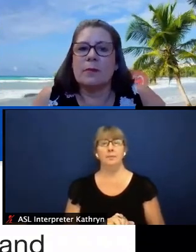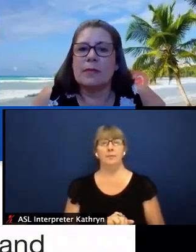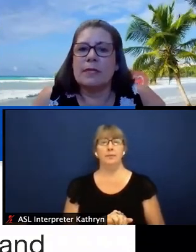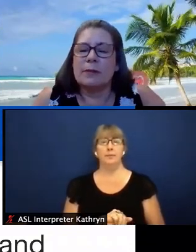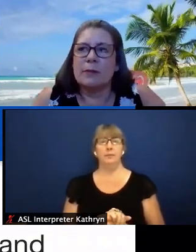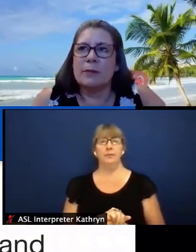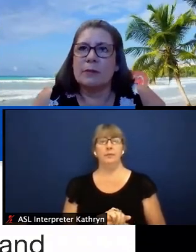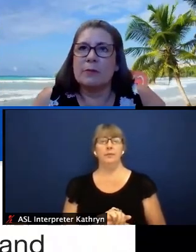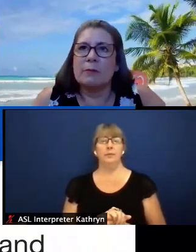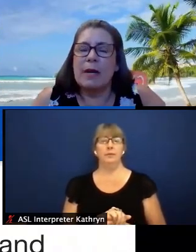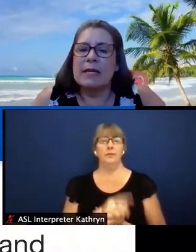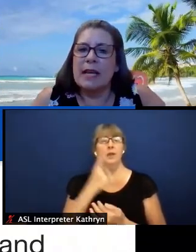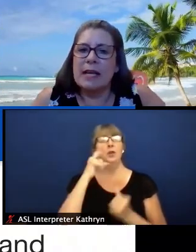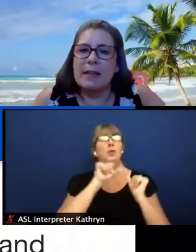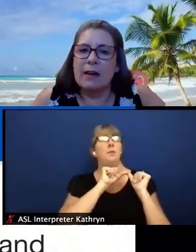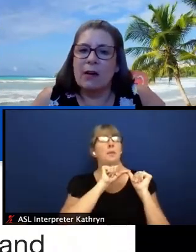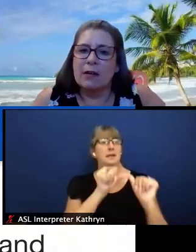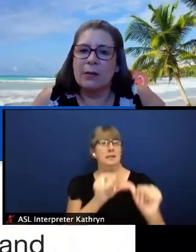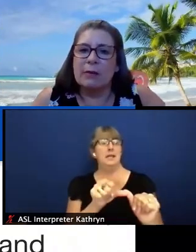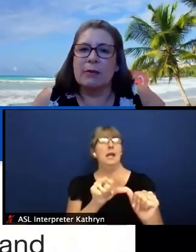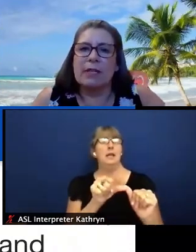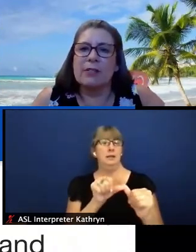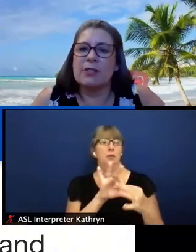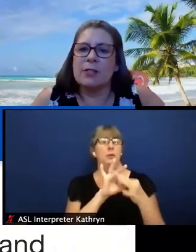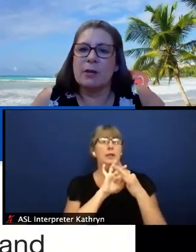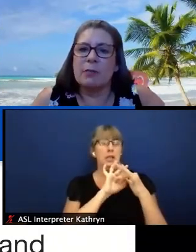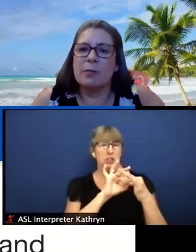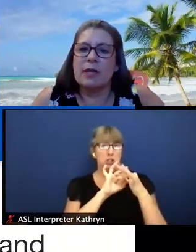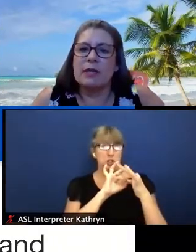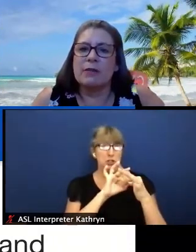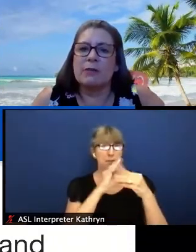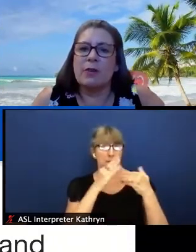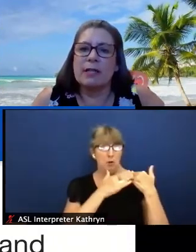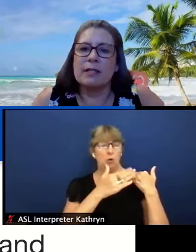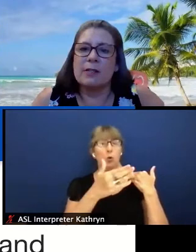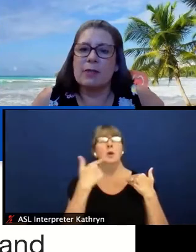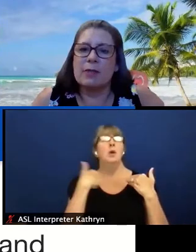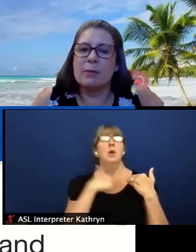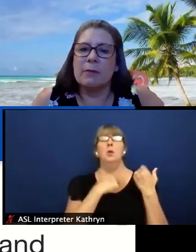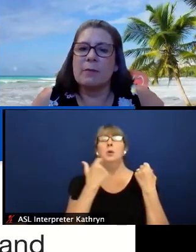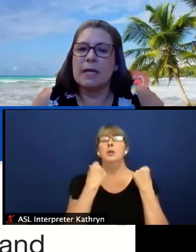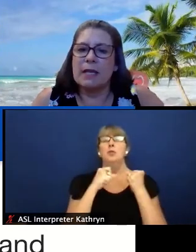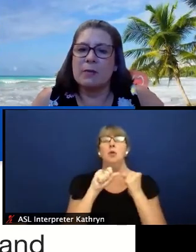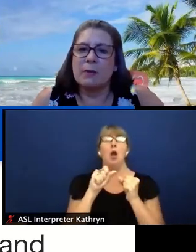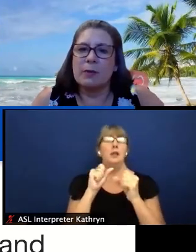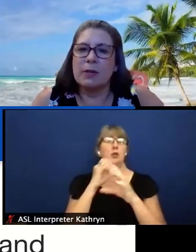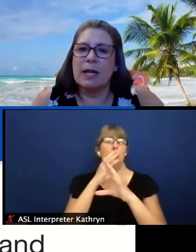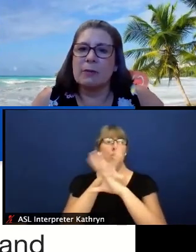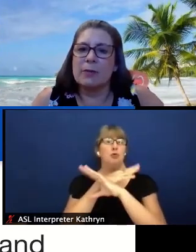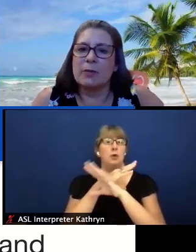To maintain that ongoing relationship, we try to stream meetings when we're able to